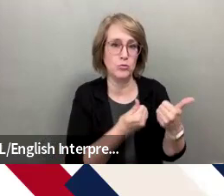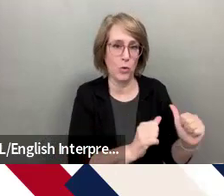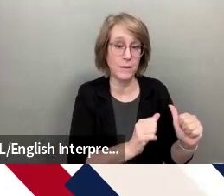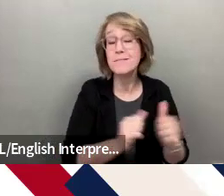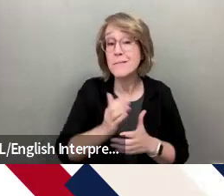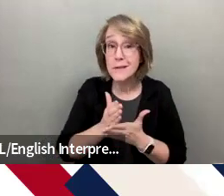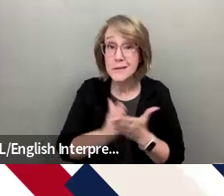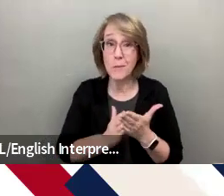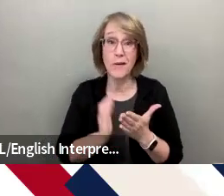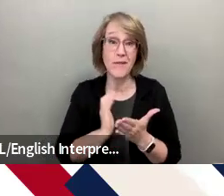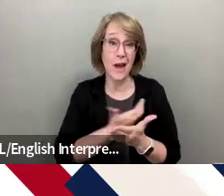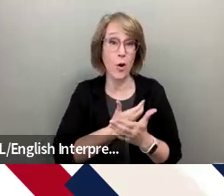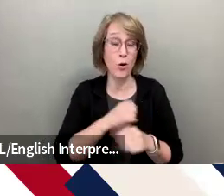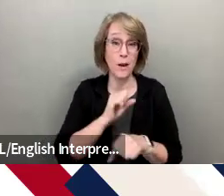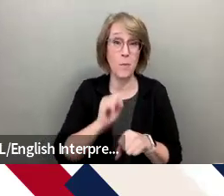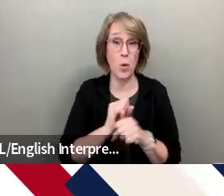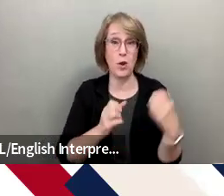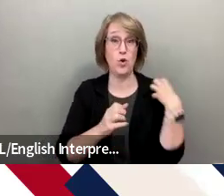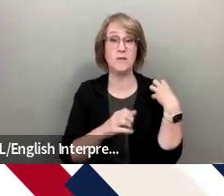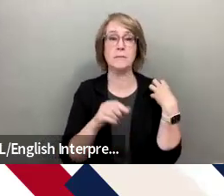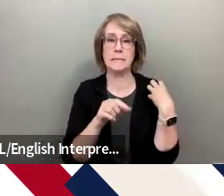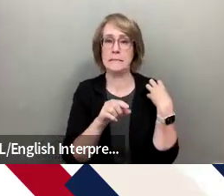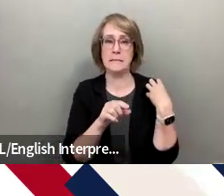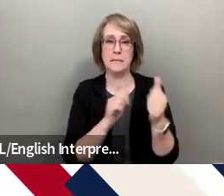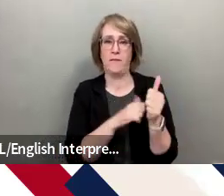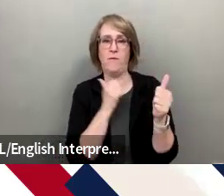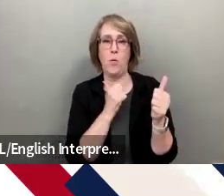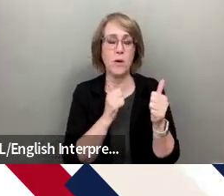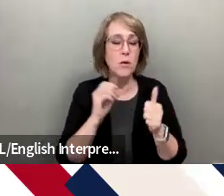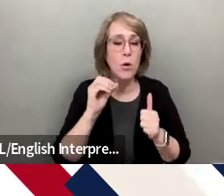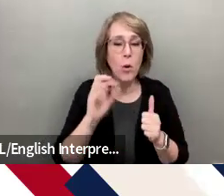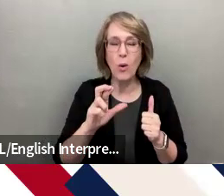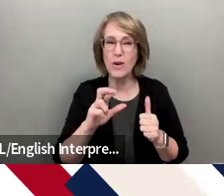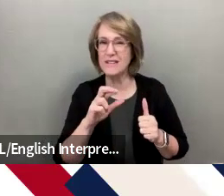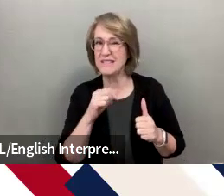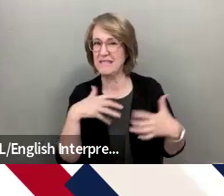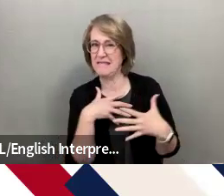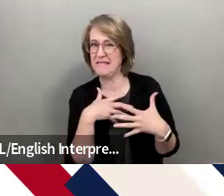WHO HAVE SHIED AWAY FROM THE PARTNERSHIP IN GENERAL OR AT LEAST TO START. AND THEN WITH